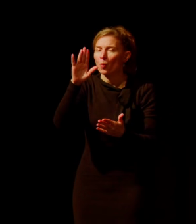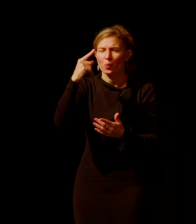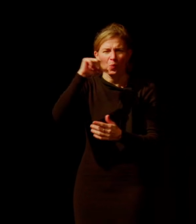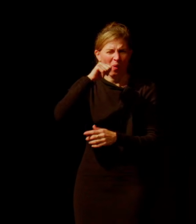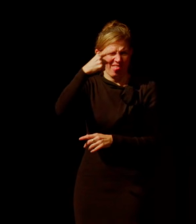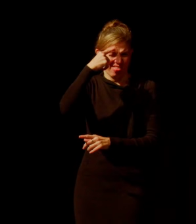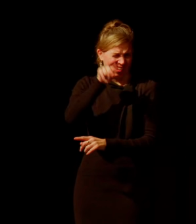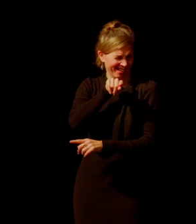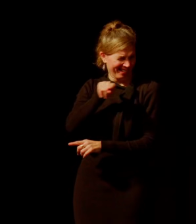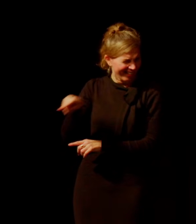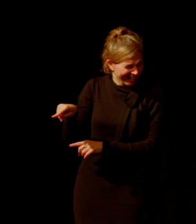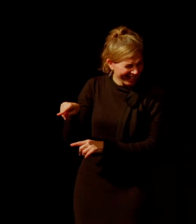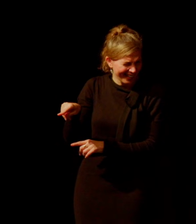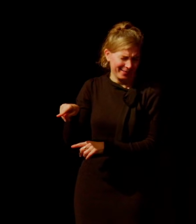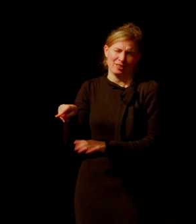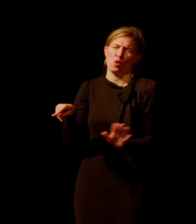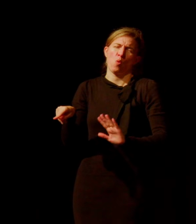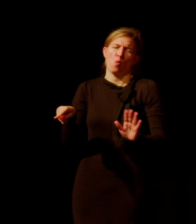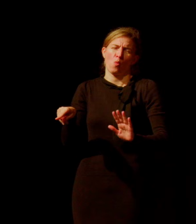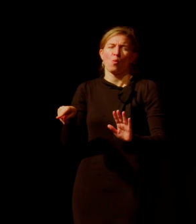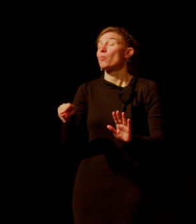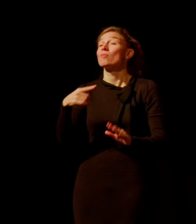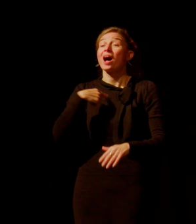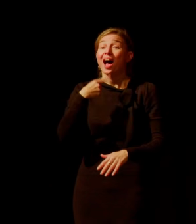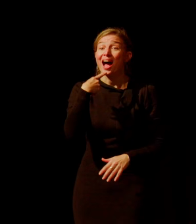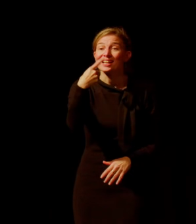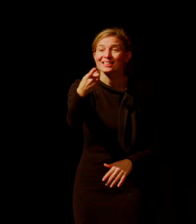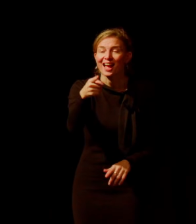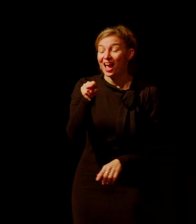What if I tell you it lies in the bedroom?